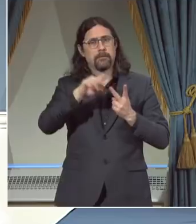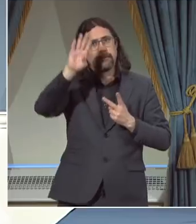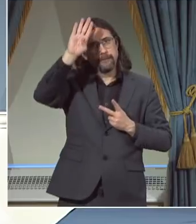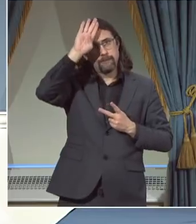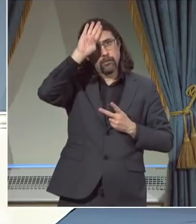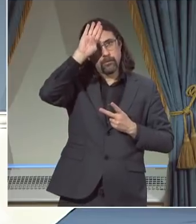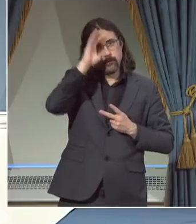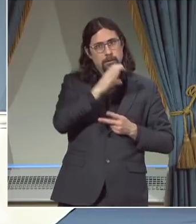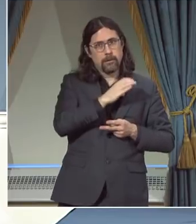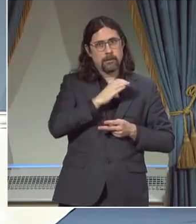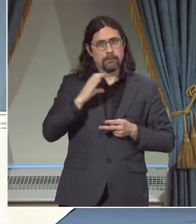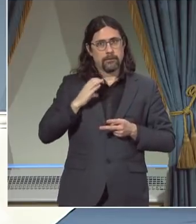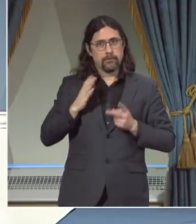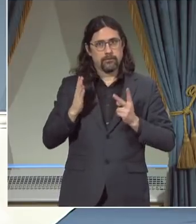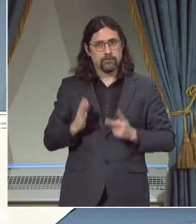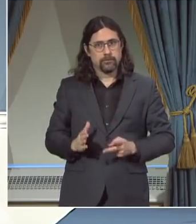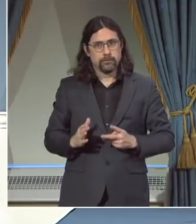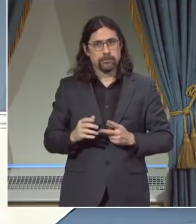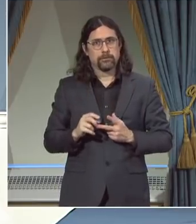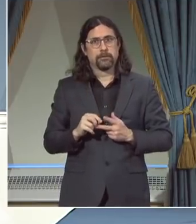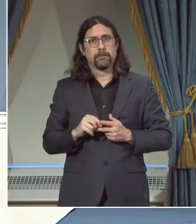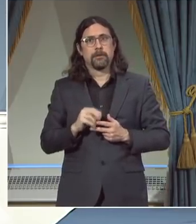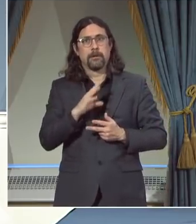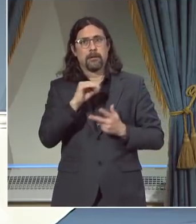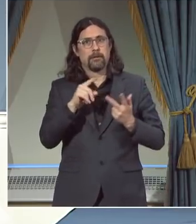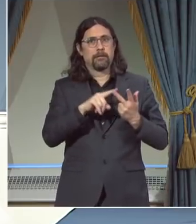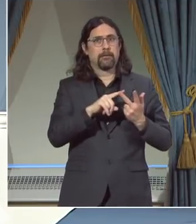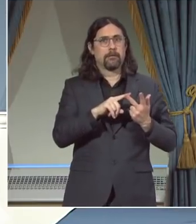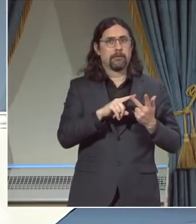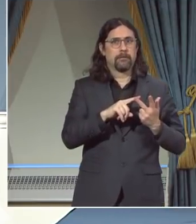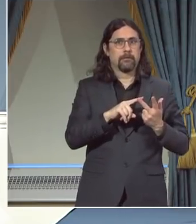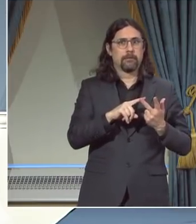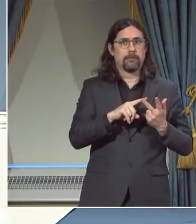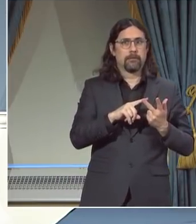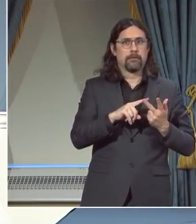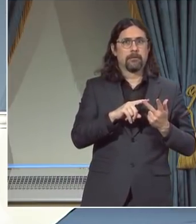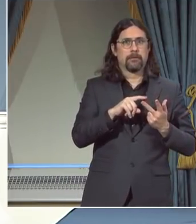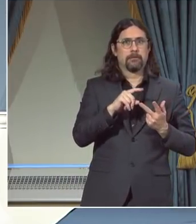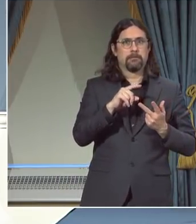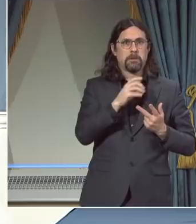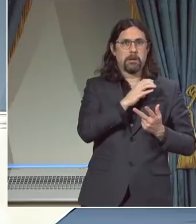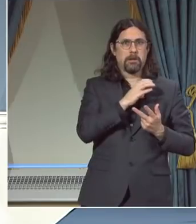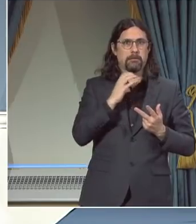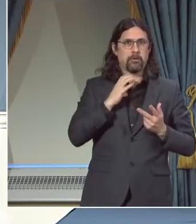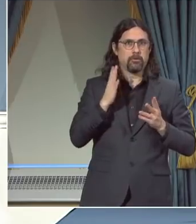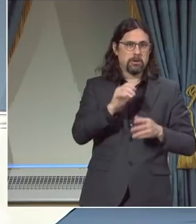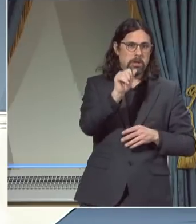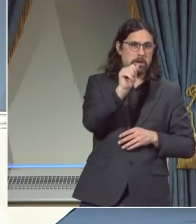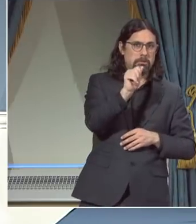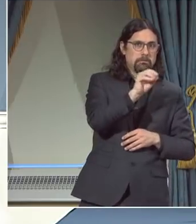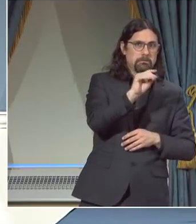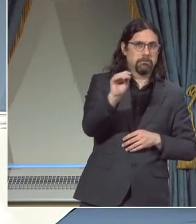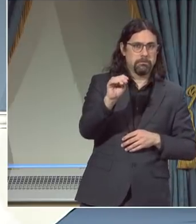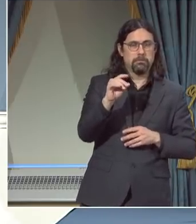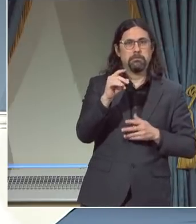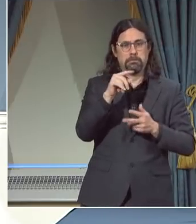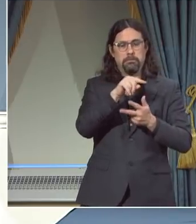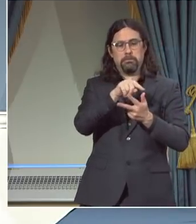COMMISSIONER SHAY, FIRE DEPARTMENT COMMISSIONER NIEKRO ON THE